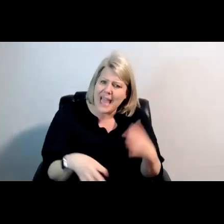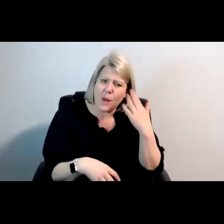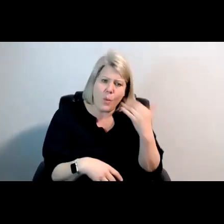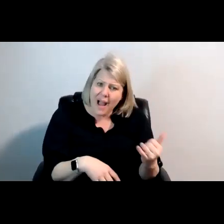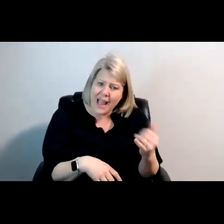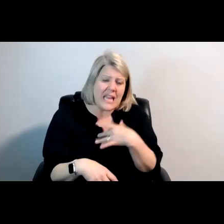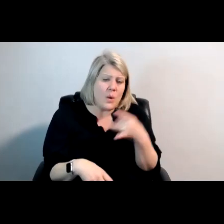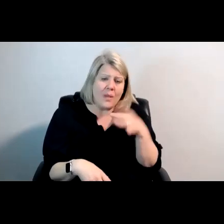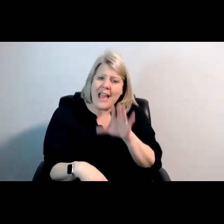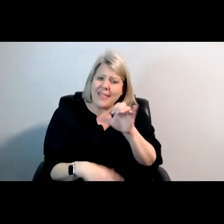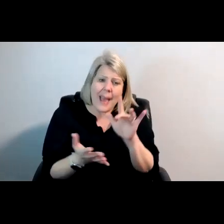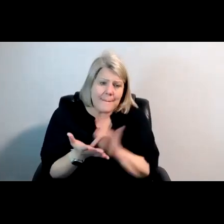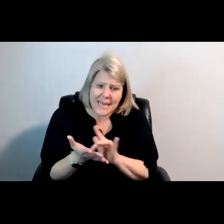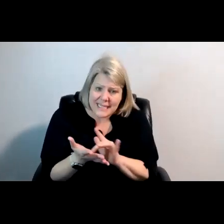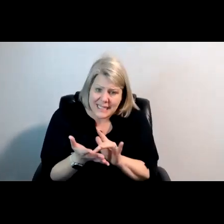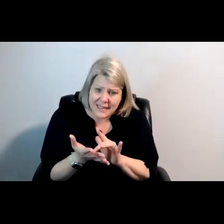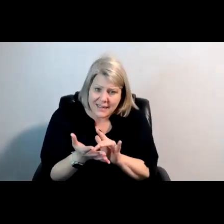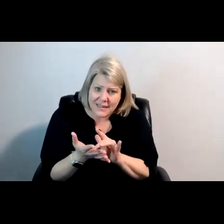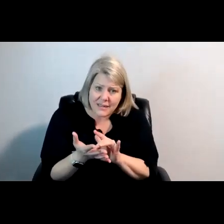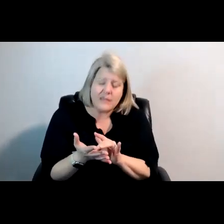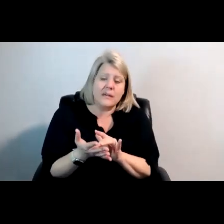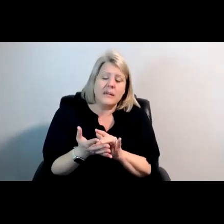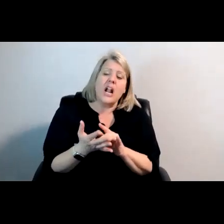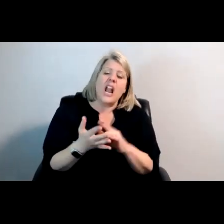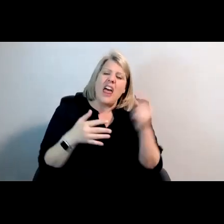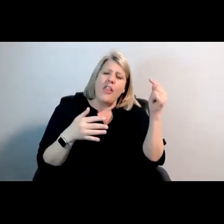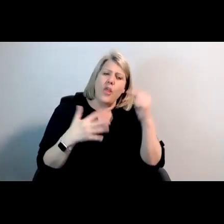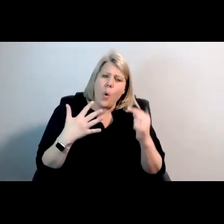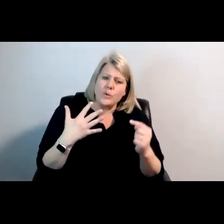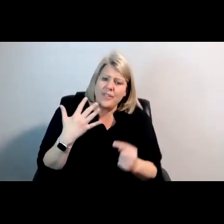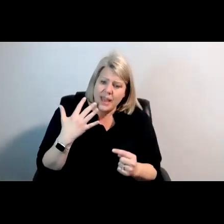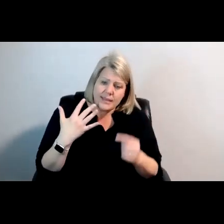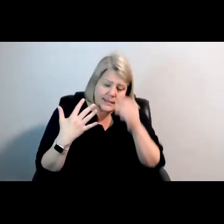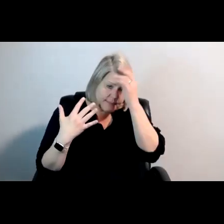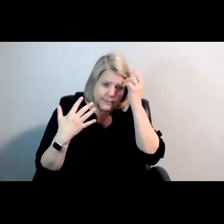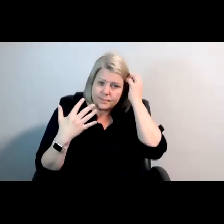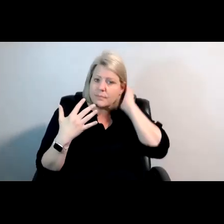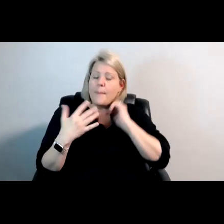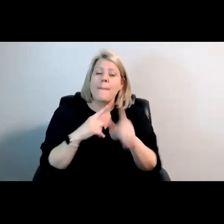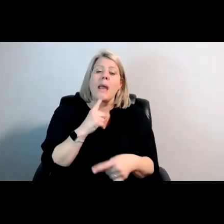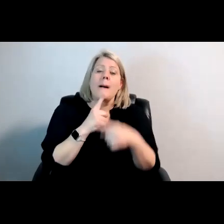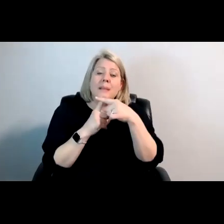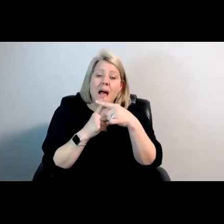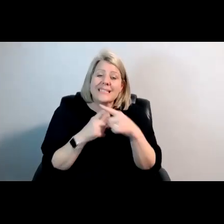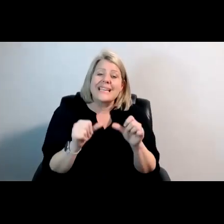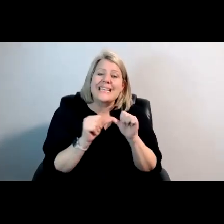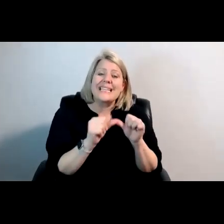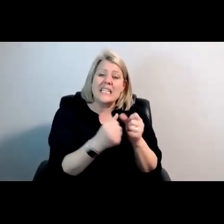And so that really, all of those things, and continued support for the person